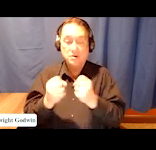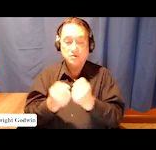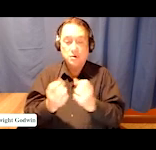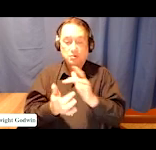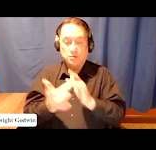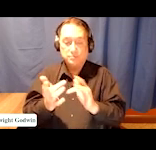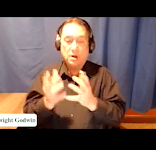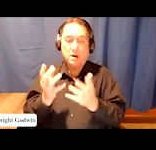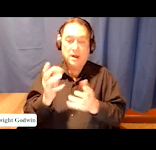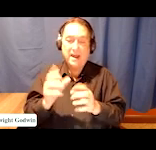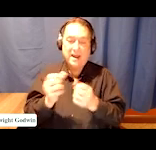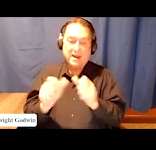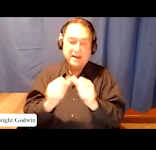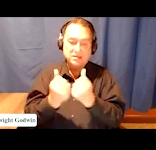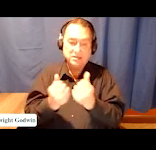that can provide services across the continuum.